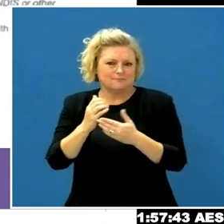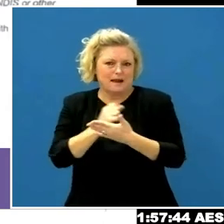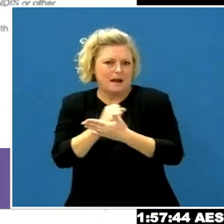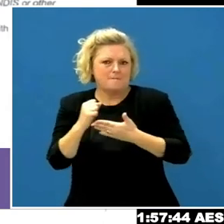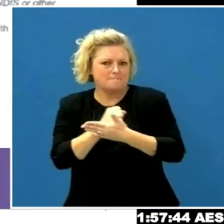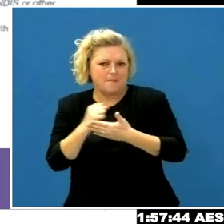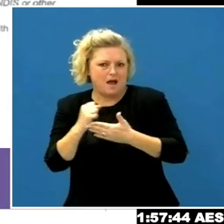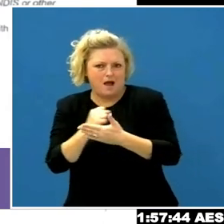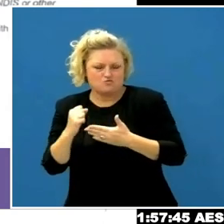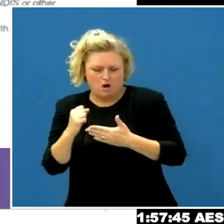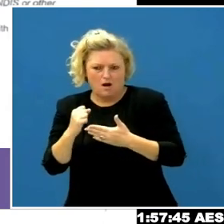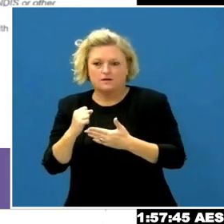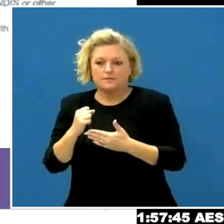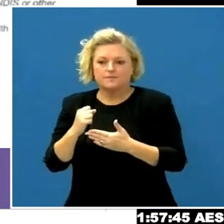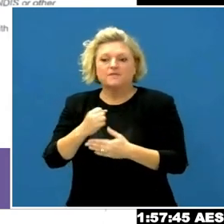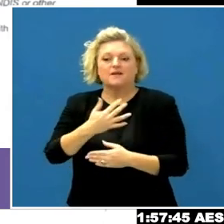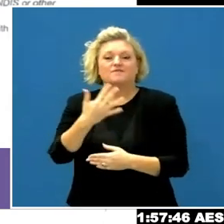Did you understand that to be a fee for the transport?